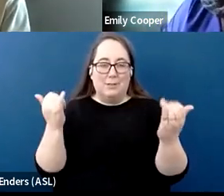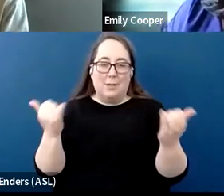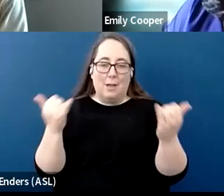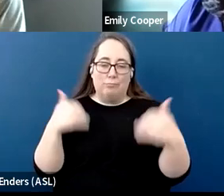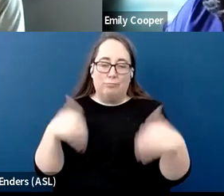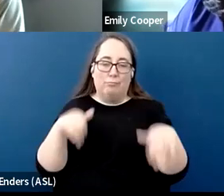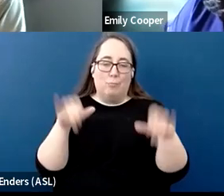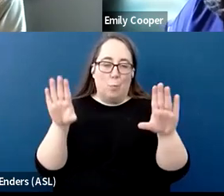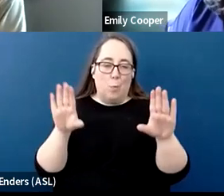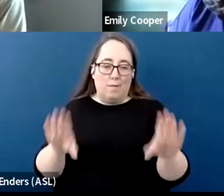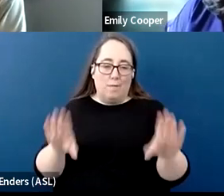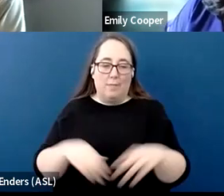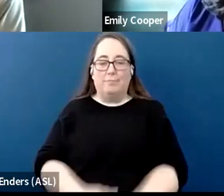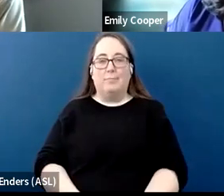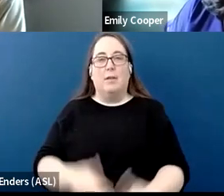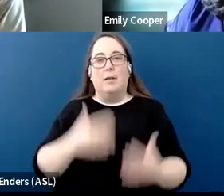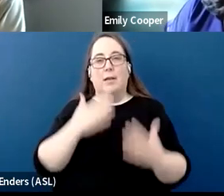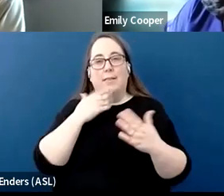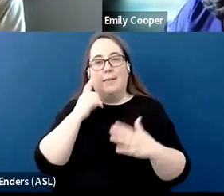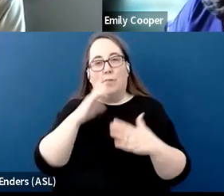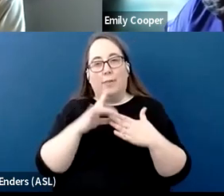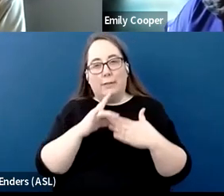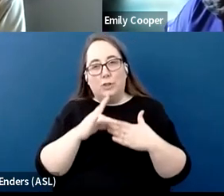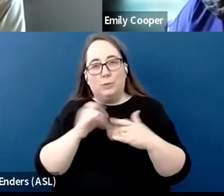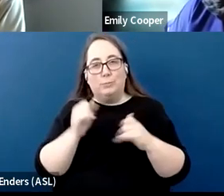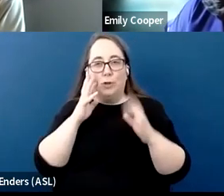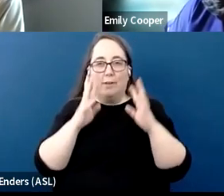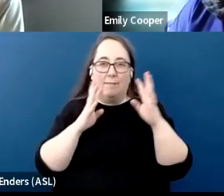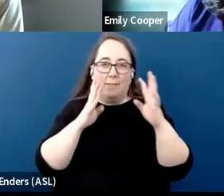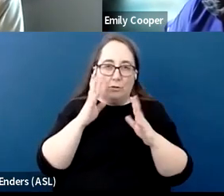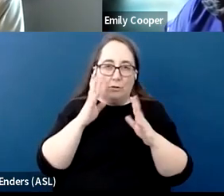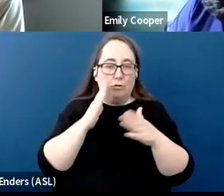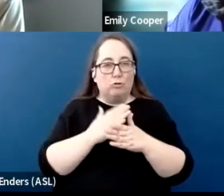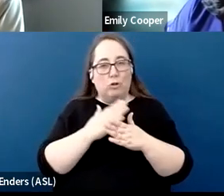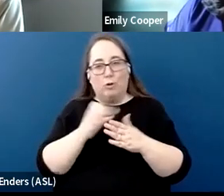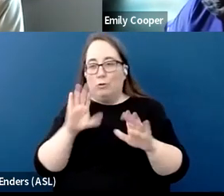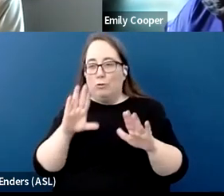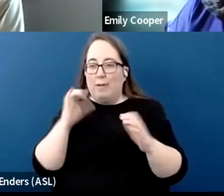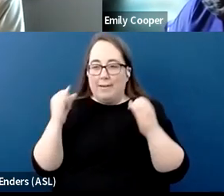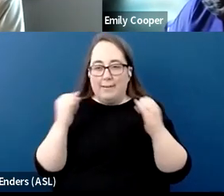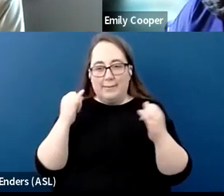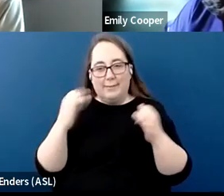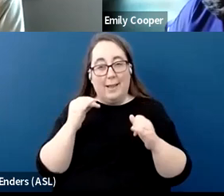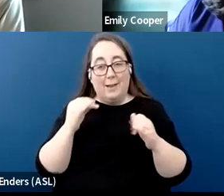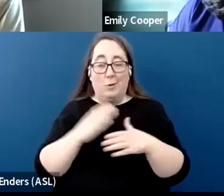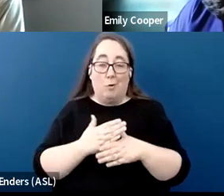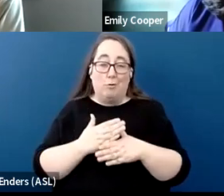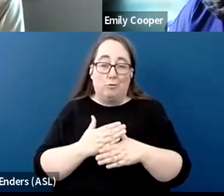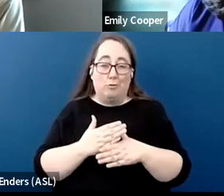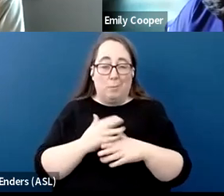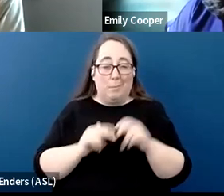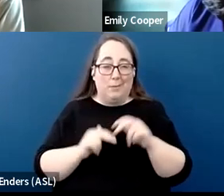So by project basis some of those, create a few more units and then